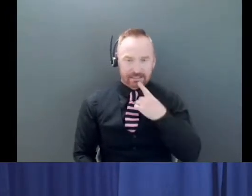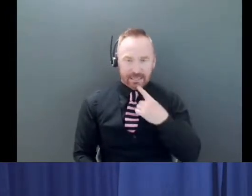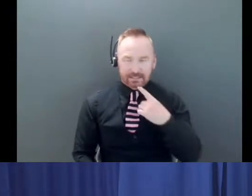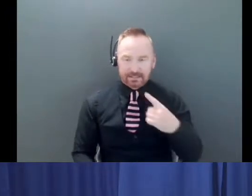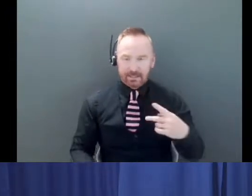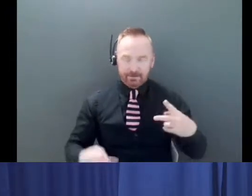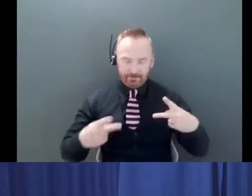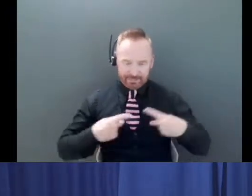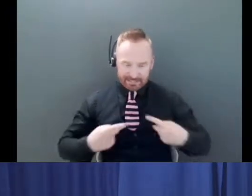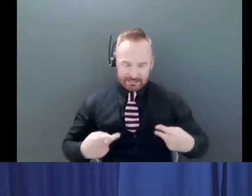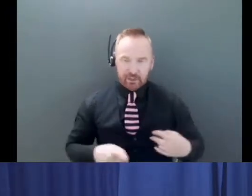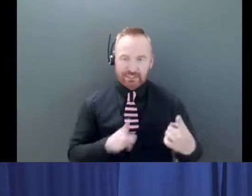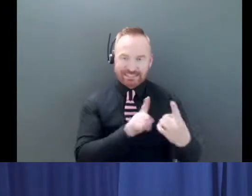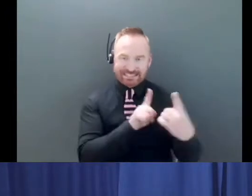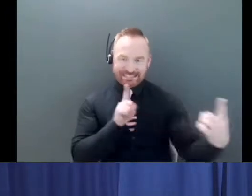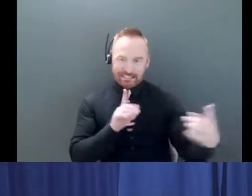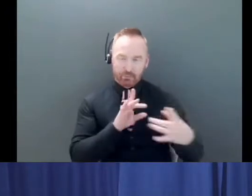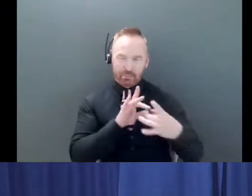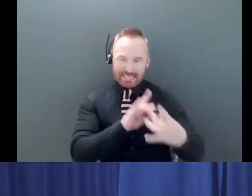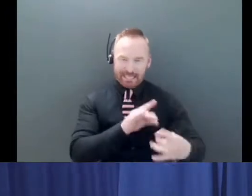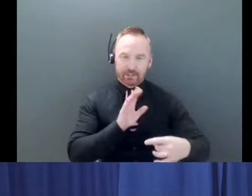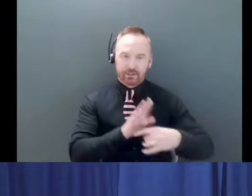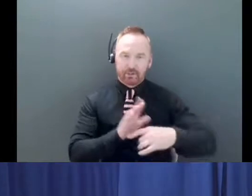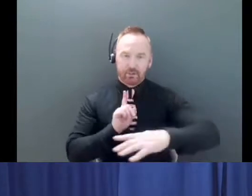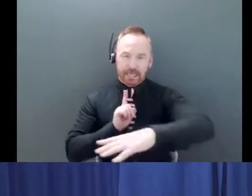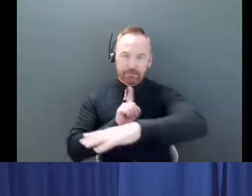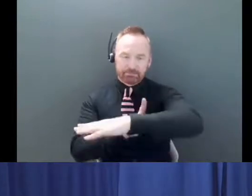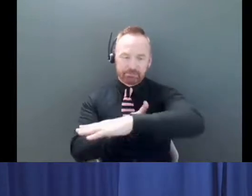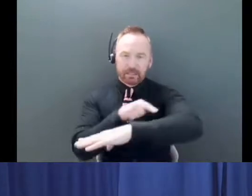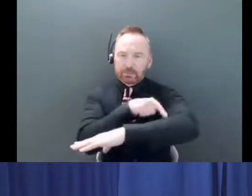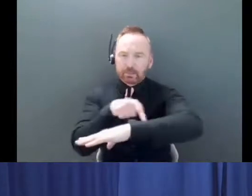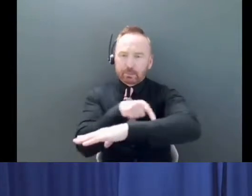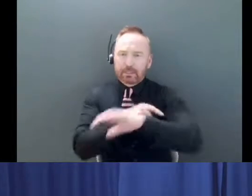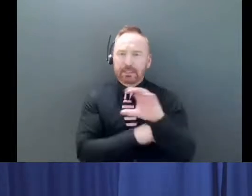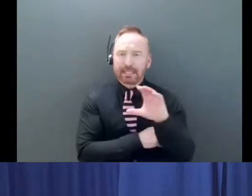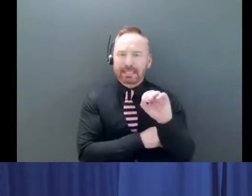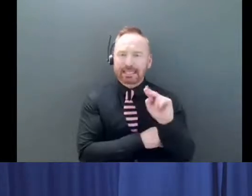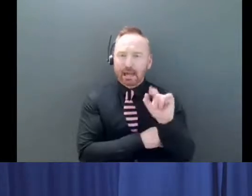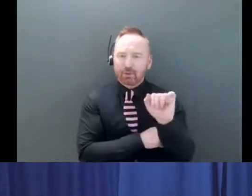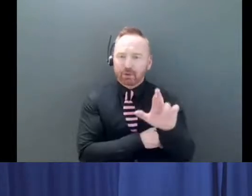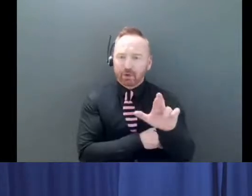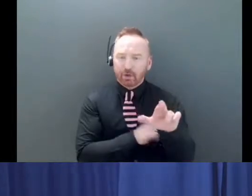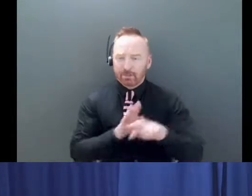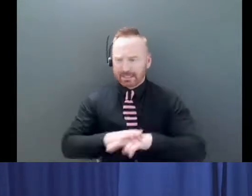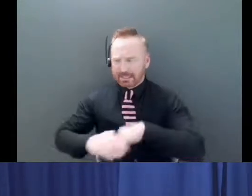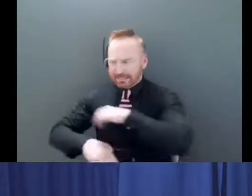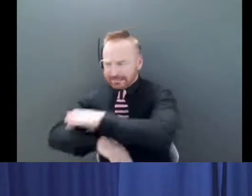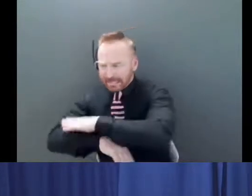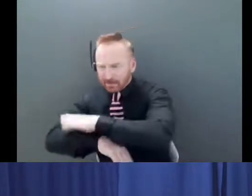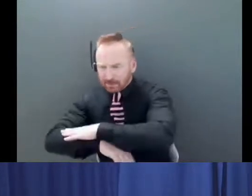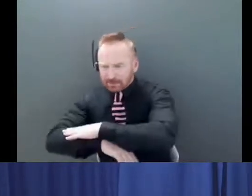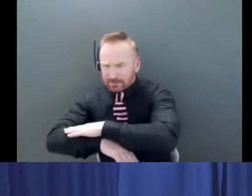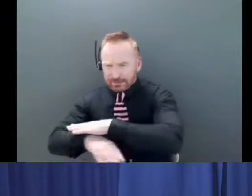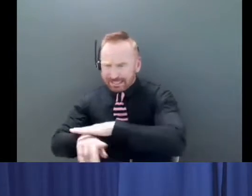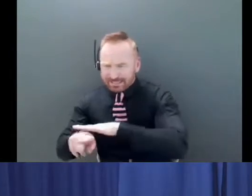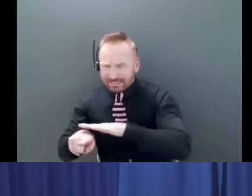So can you clarify what is going on at bars and restaurants? Yeah, thank you for that.